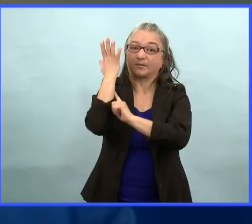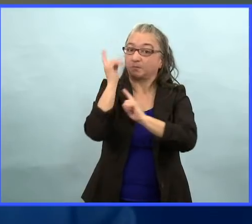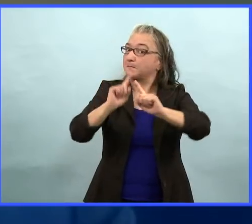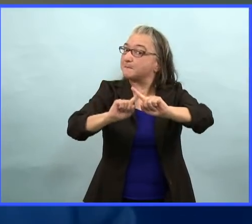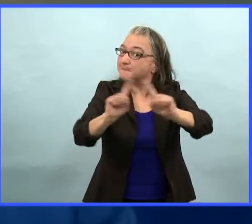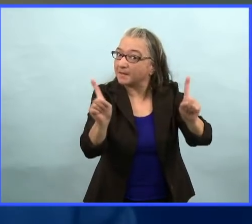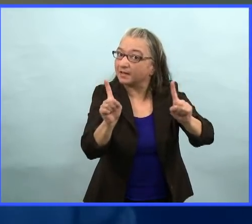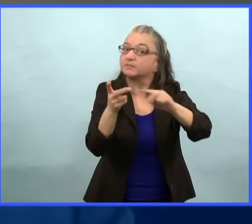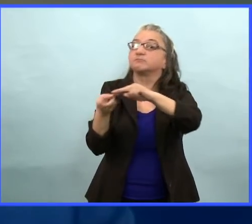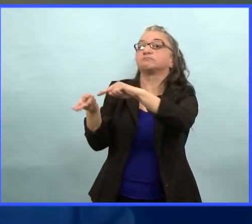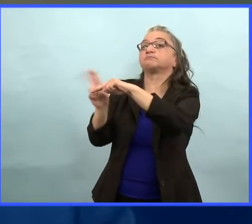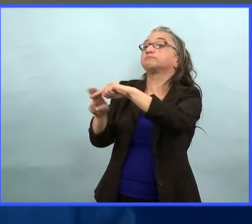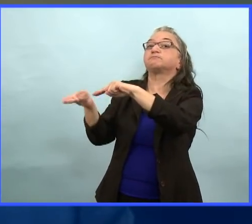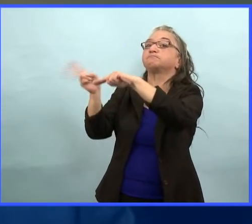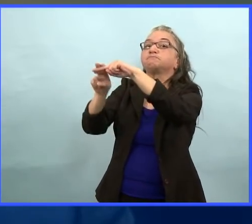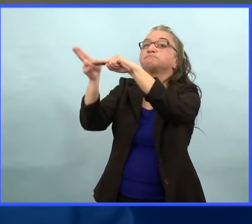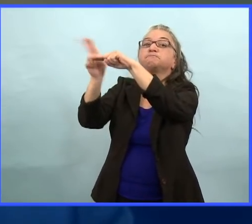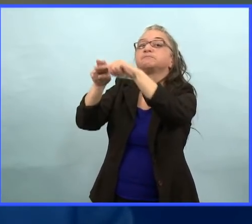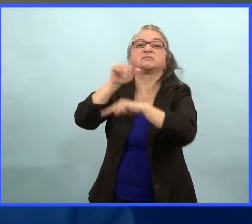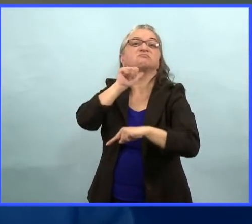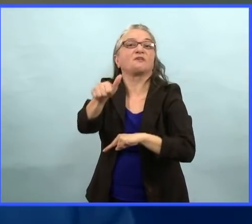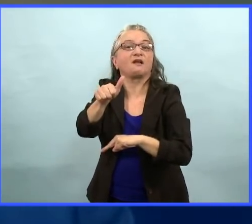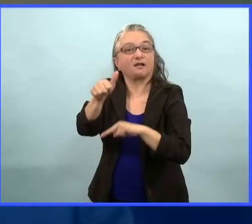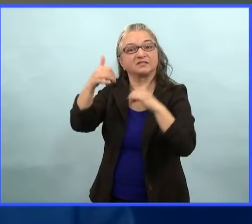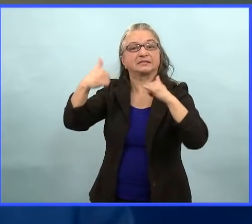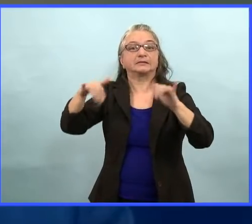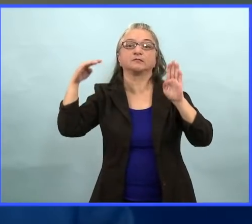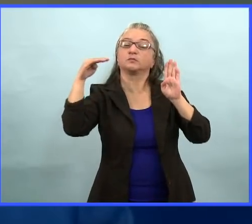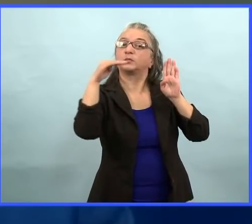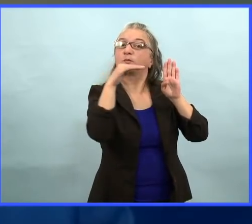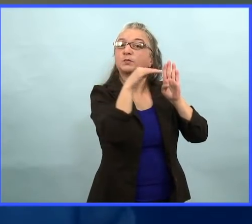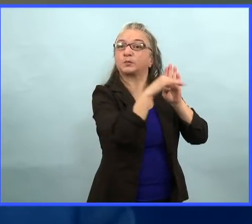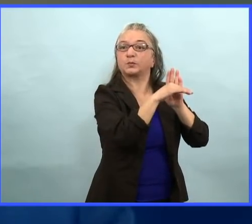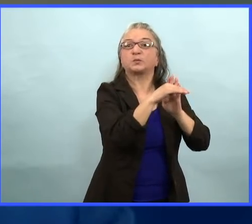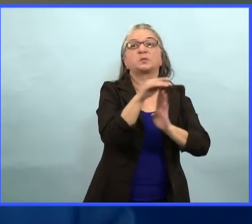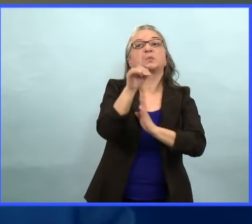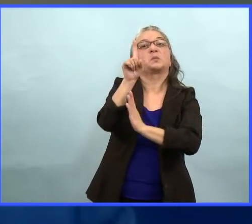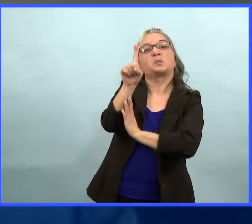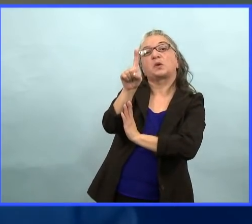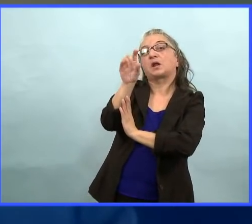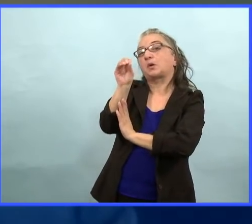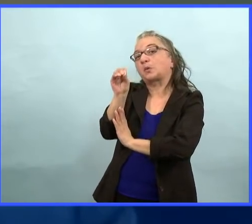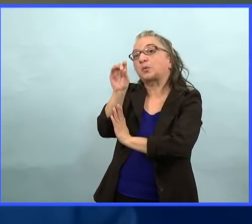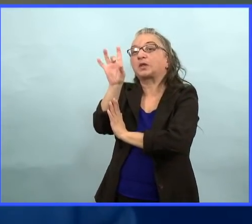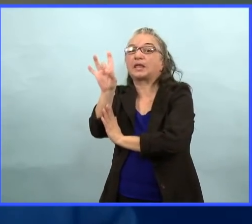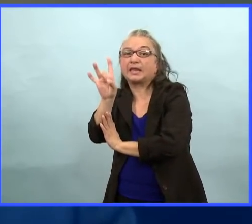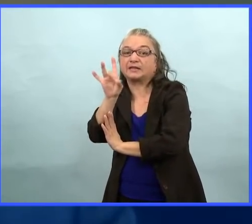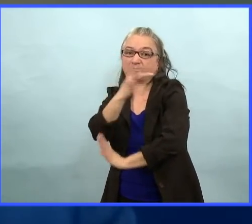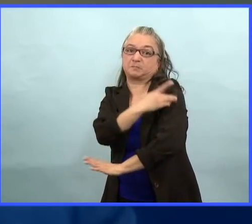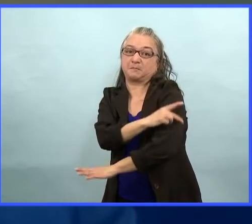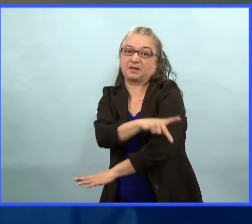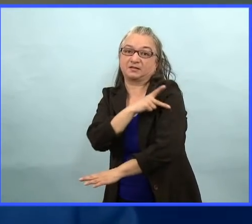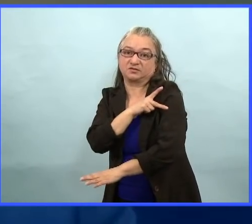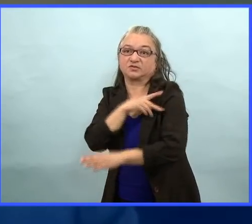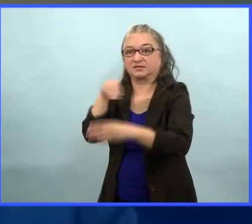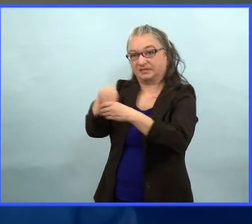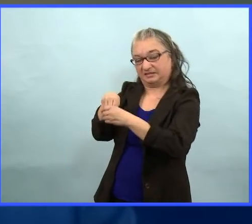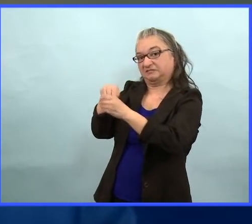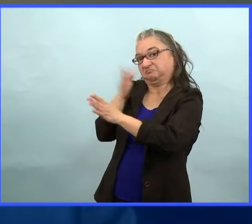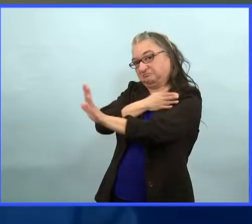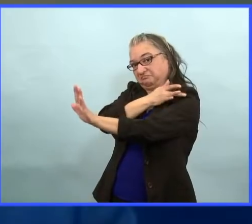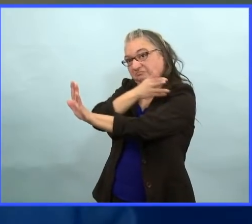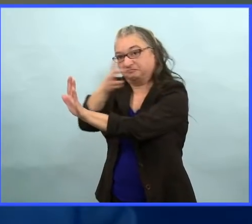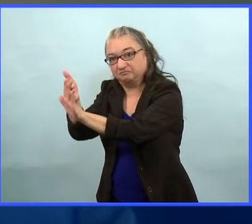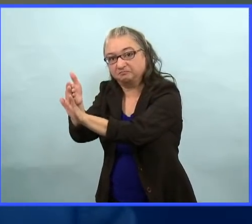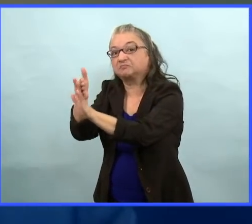averaging 108 patients over the past 14 days across non-covered non-critical care units